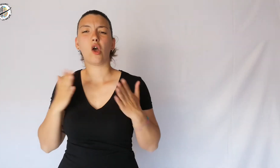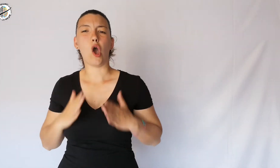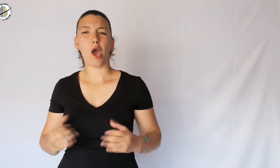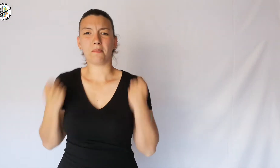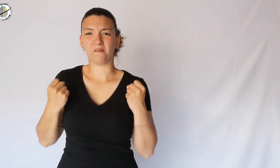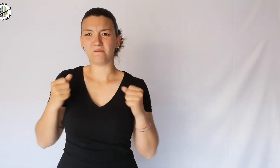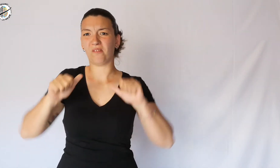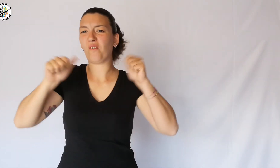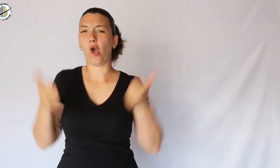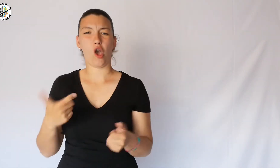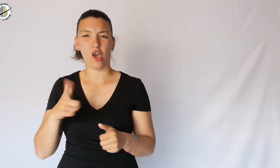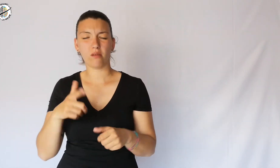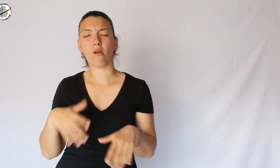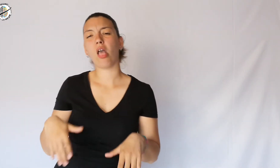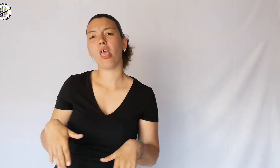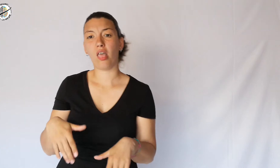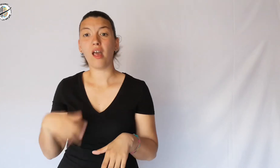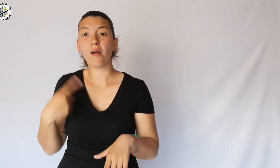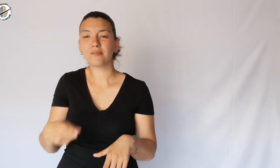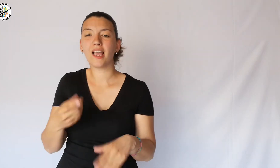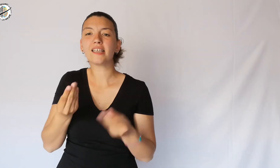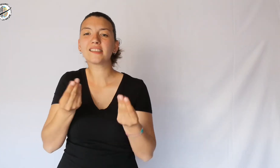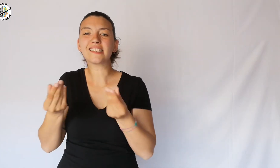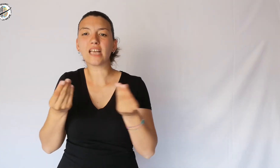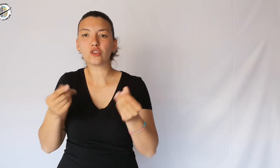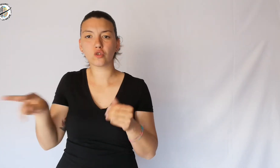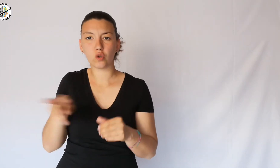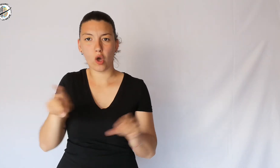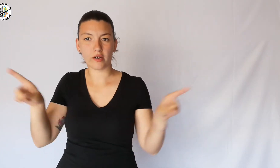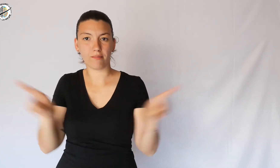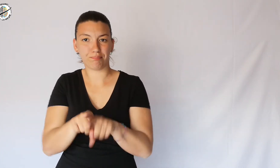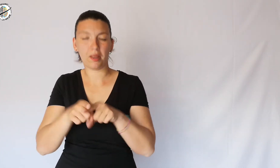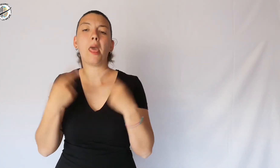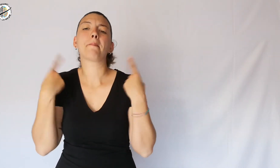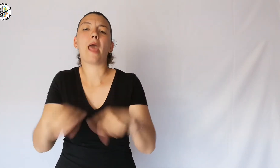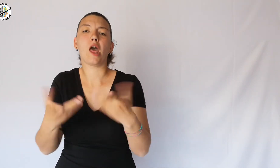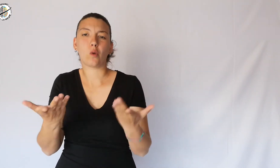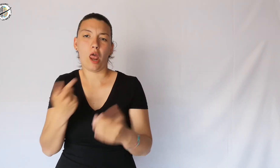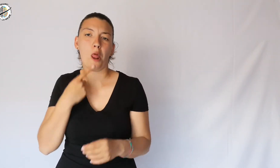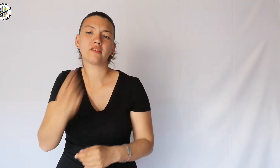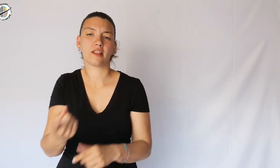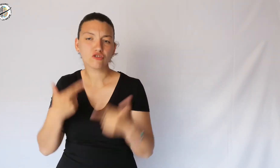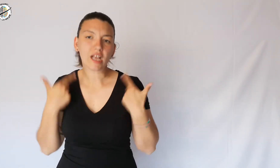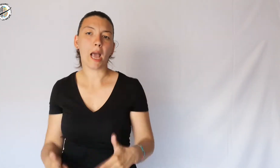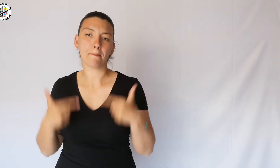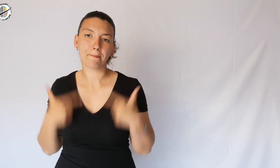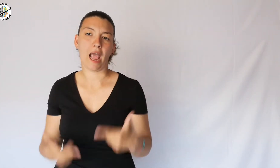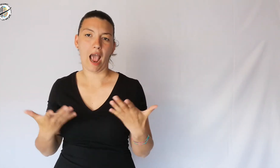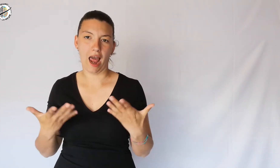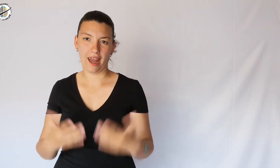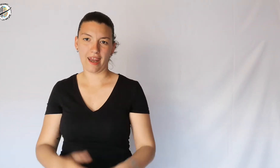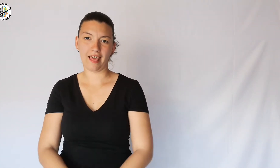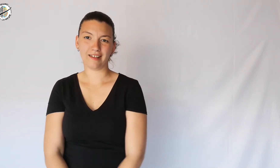without energy. The feeling is similar and that's why we say "what a drag!".